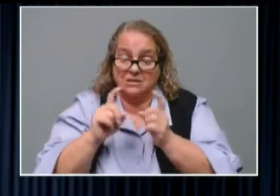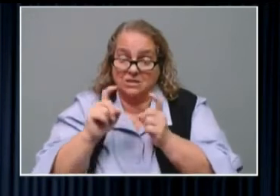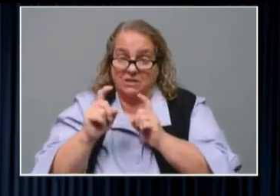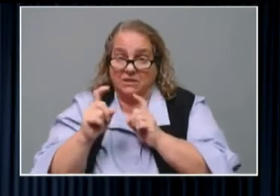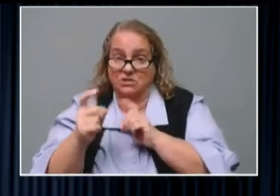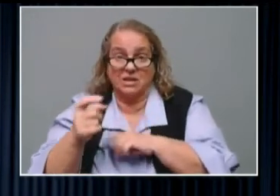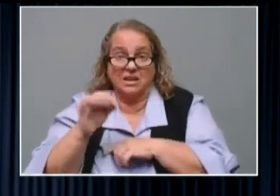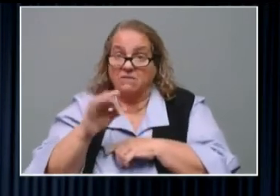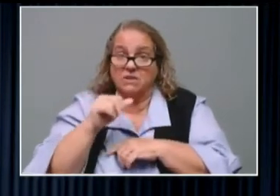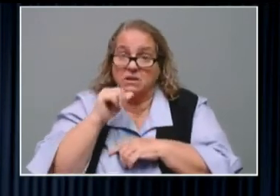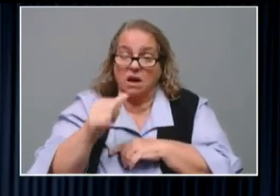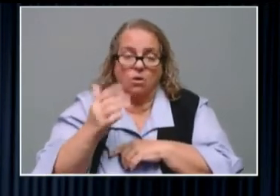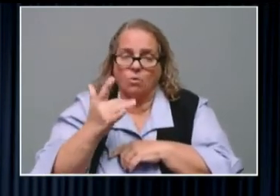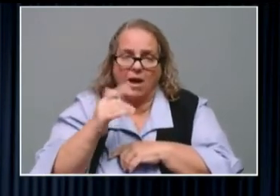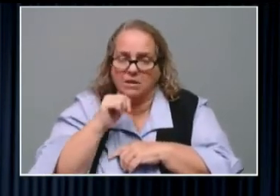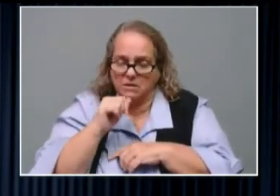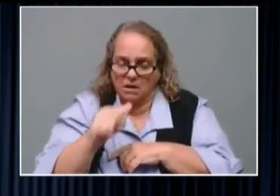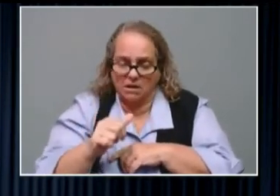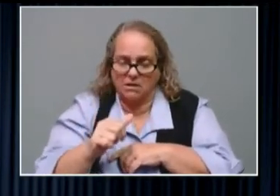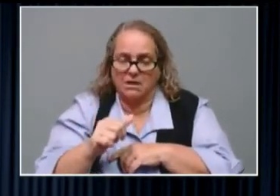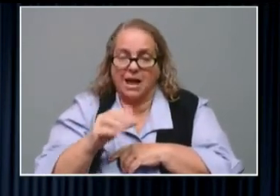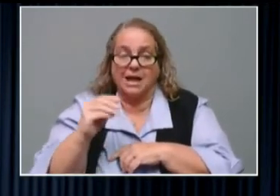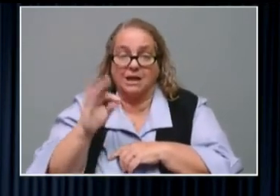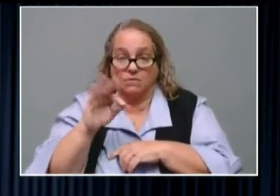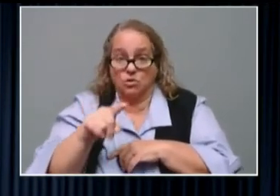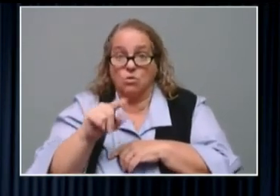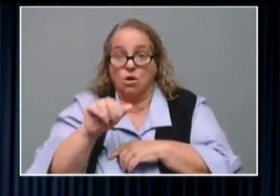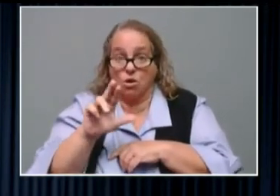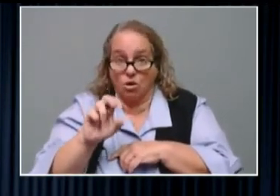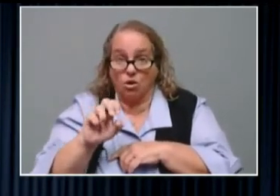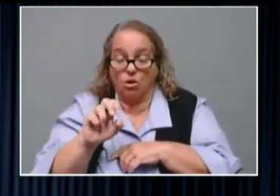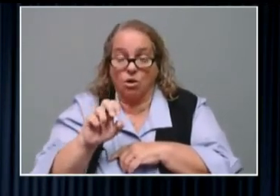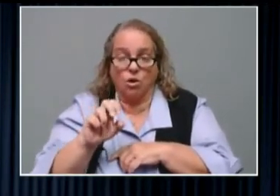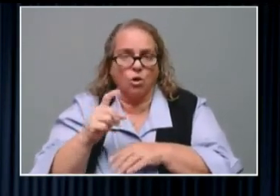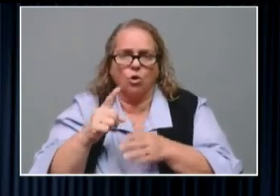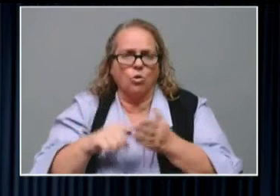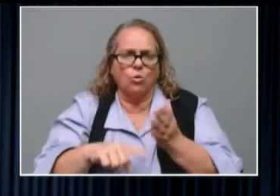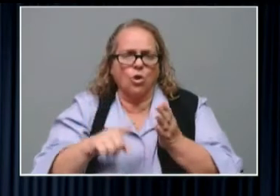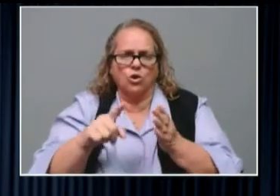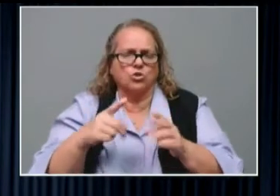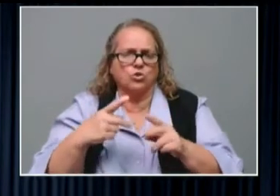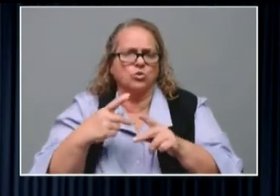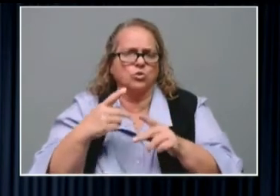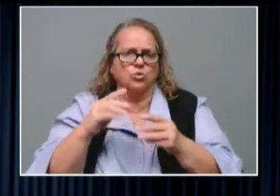not? And if you are, what do your figures show? Uh do you have any sense